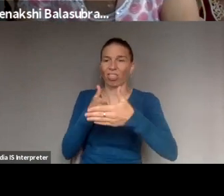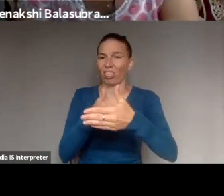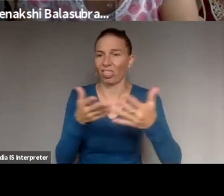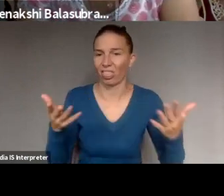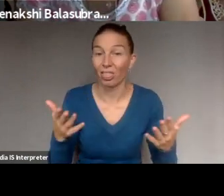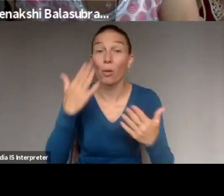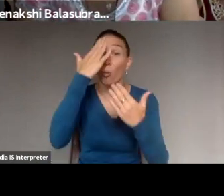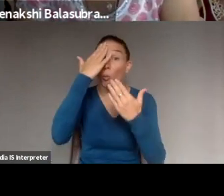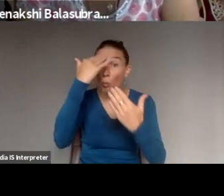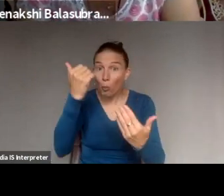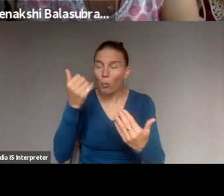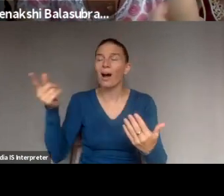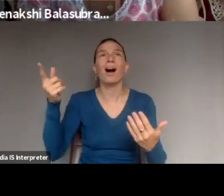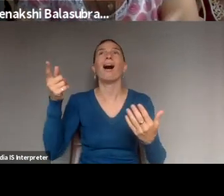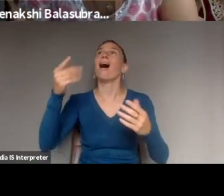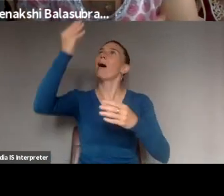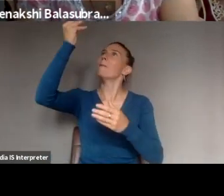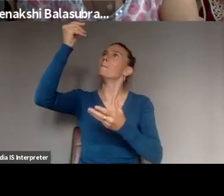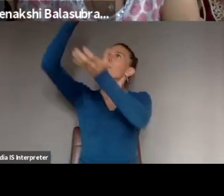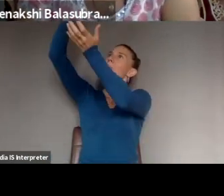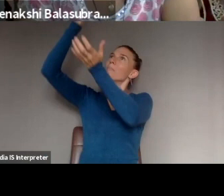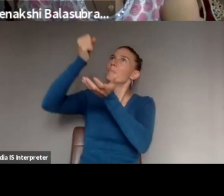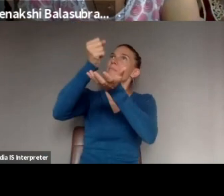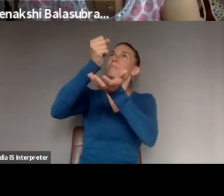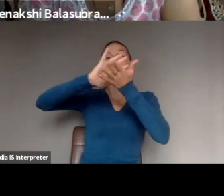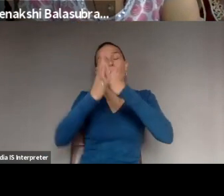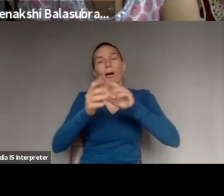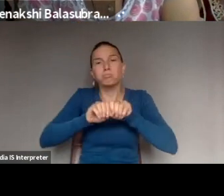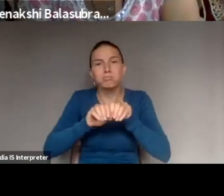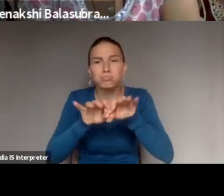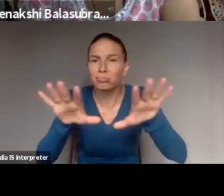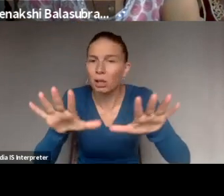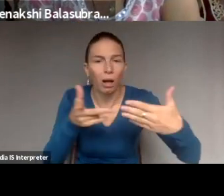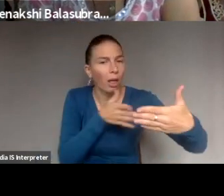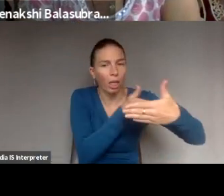Further, we found that the public expenditures to support persons with disabilities,